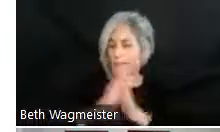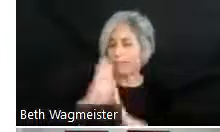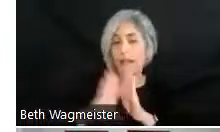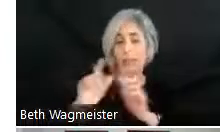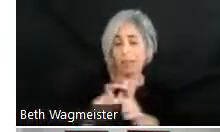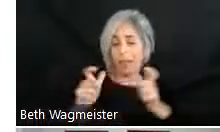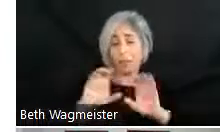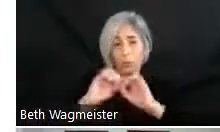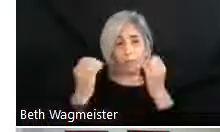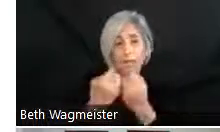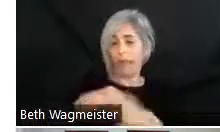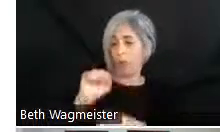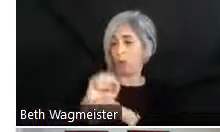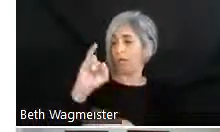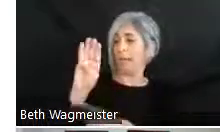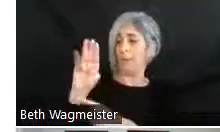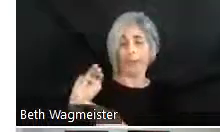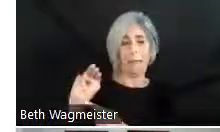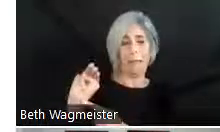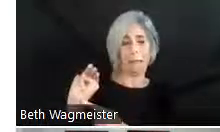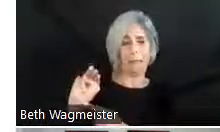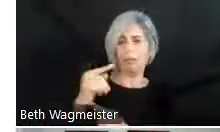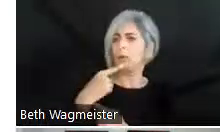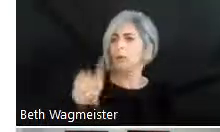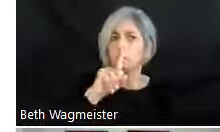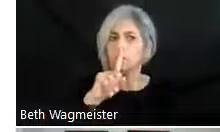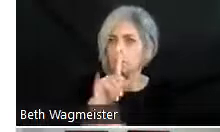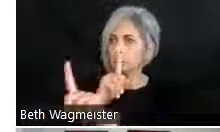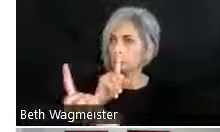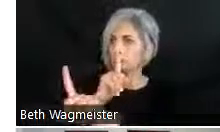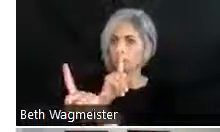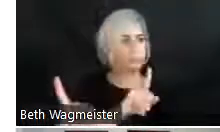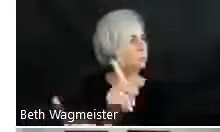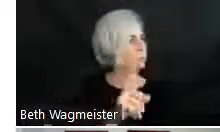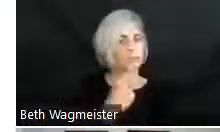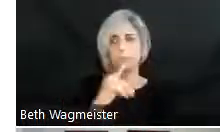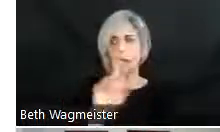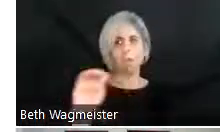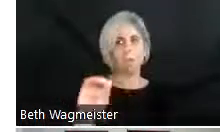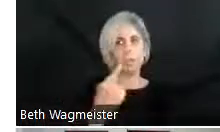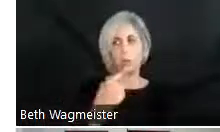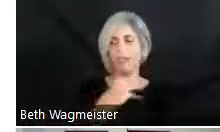I worked at IBM before. I was told, don't say anything, don't speak up in client meetings.